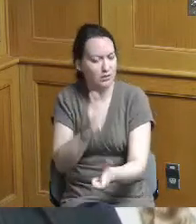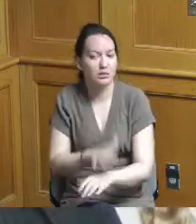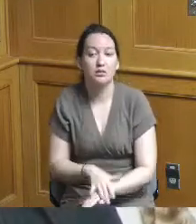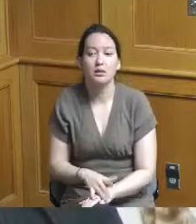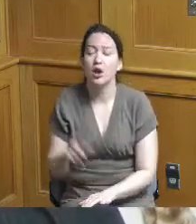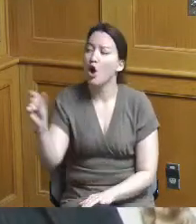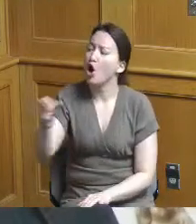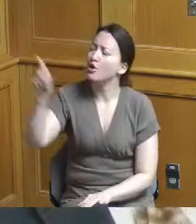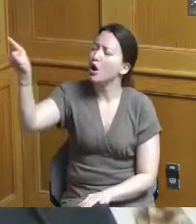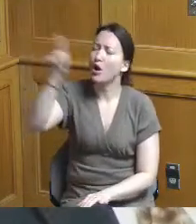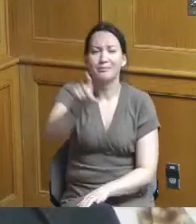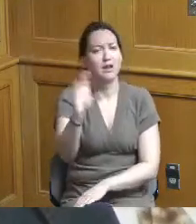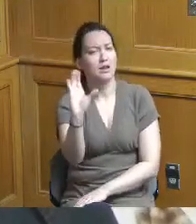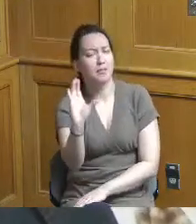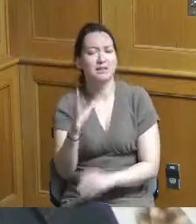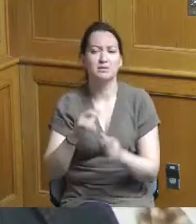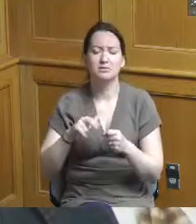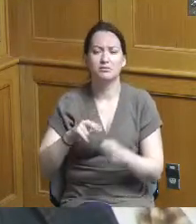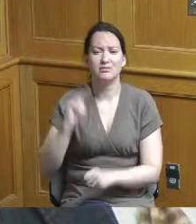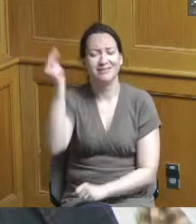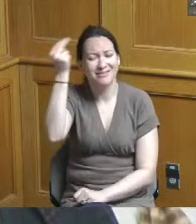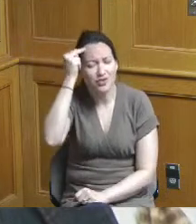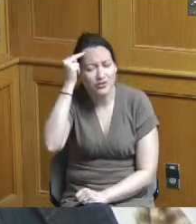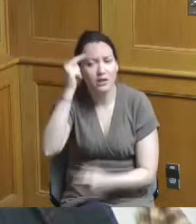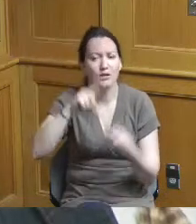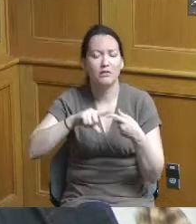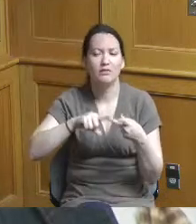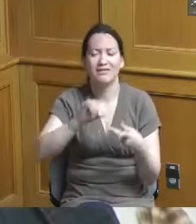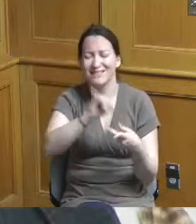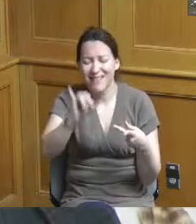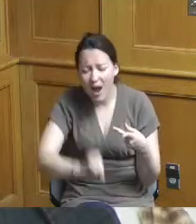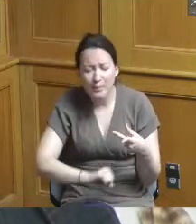doing things Columbus has done a lot Nashville's done some stuff Indianapolis has done it and so